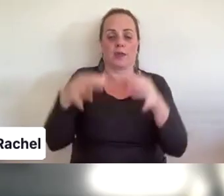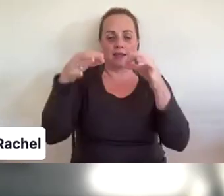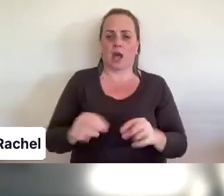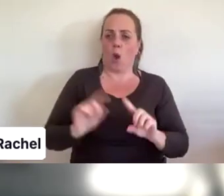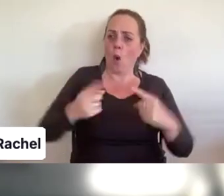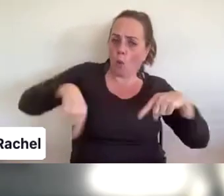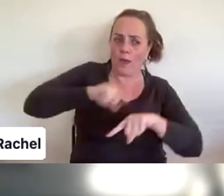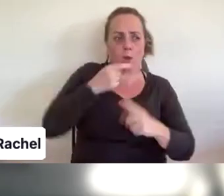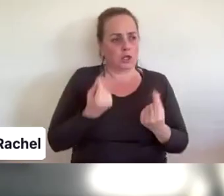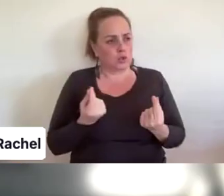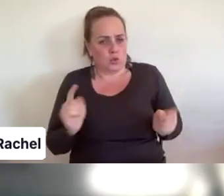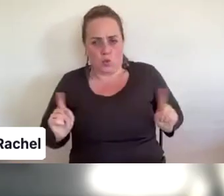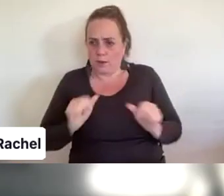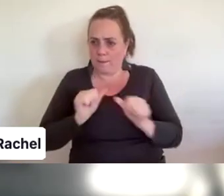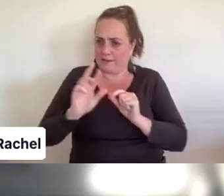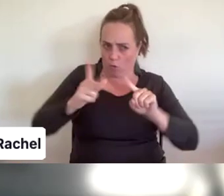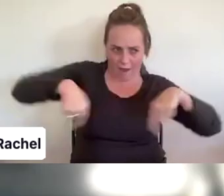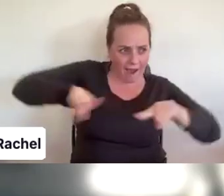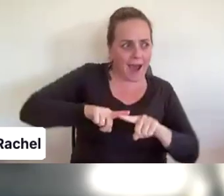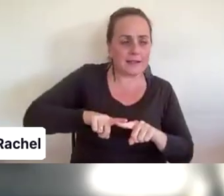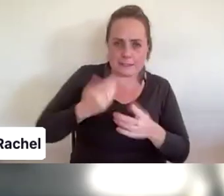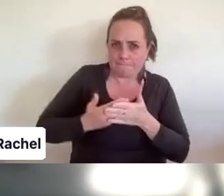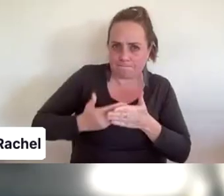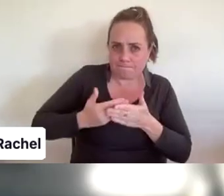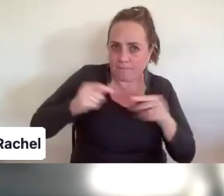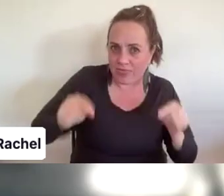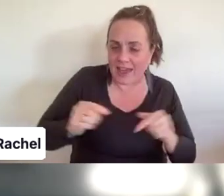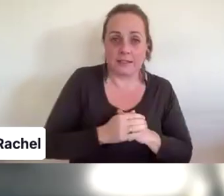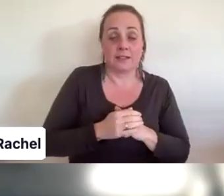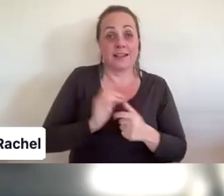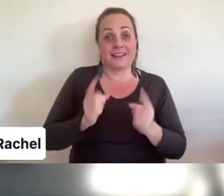do about it, what's best for us. And that's sometimes, it's the language of democratic